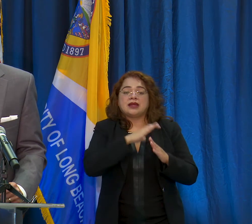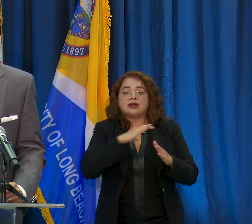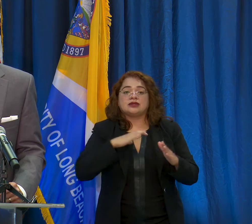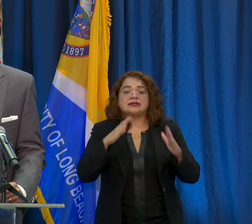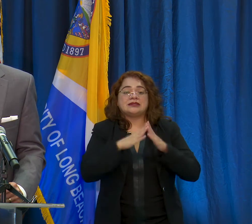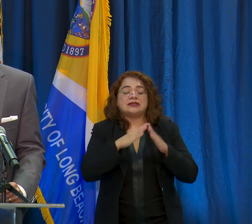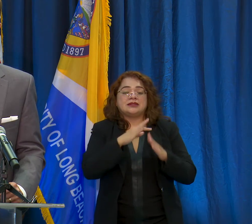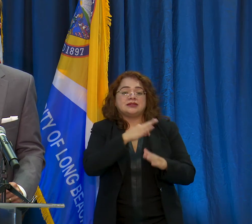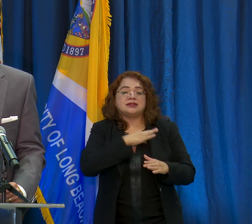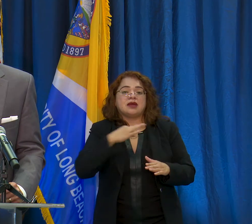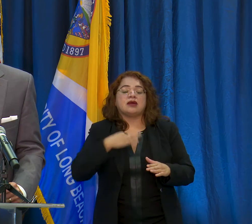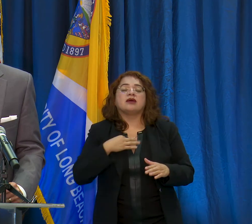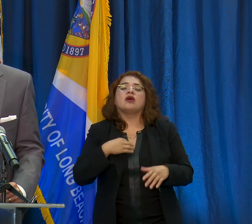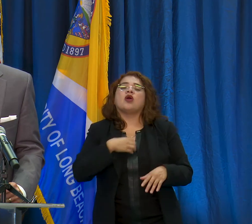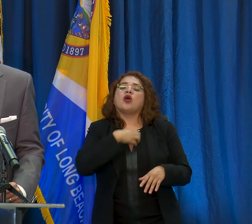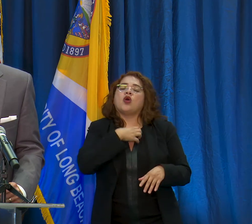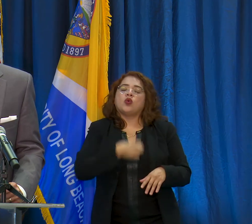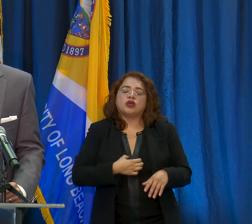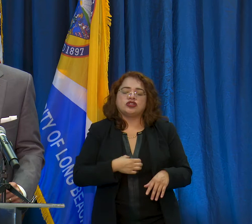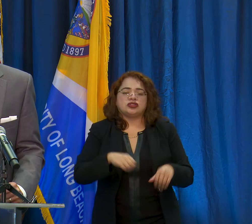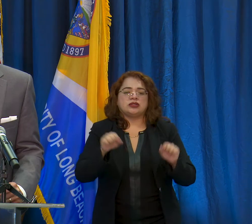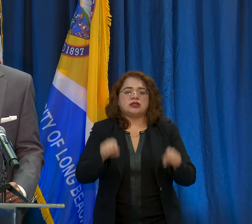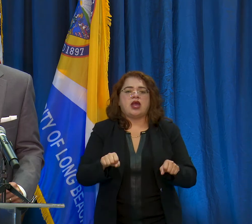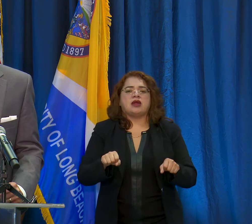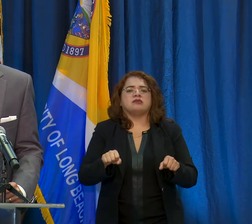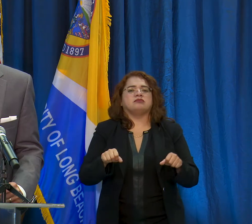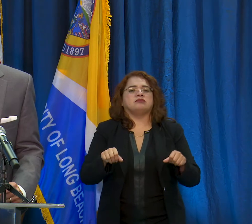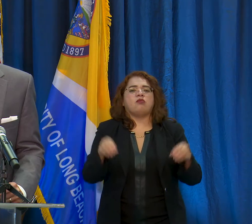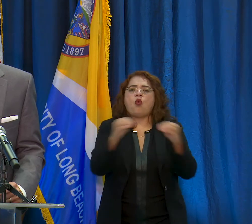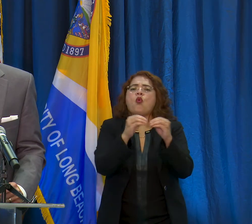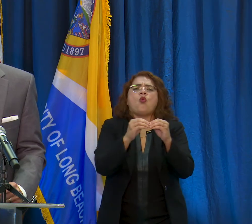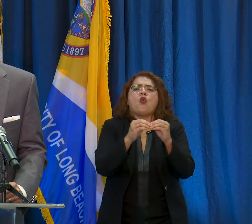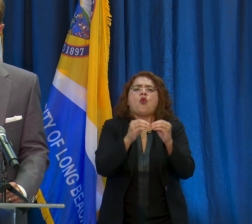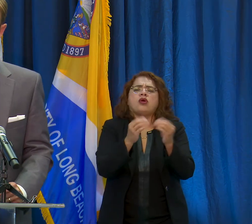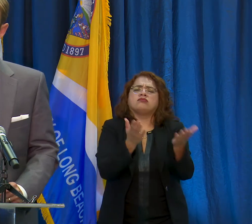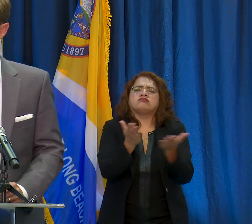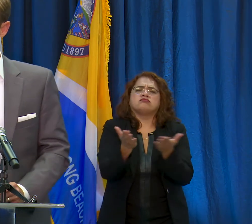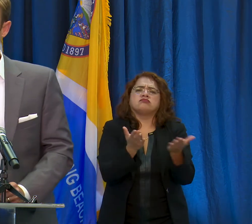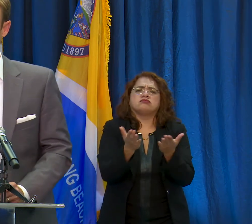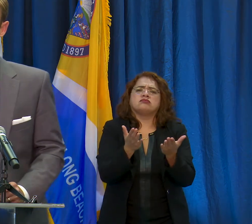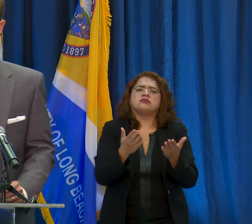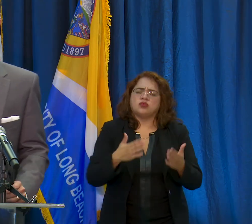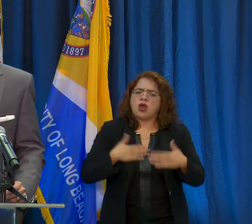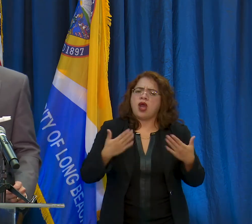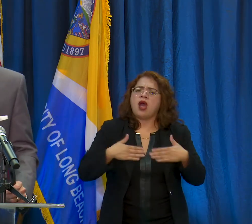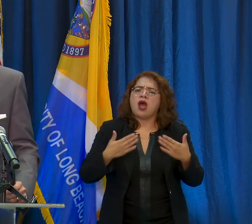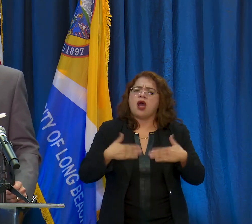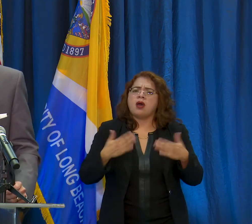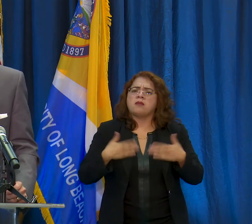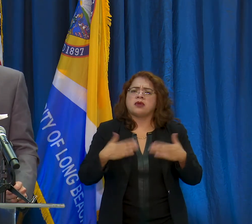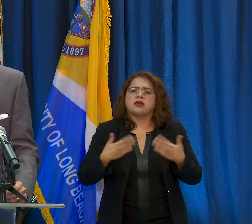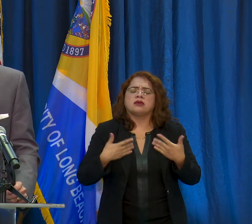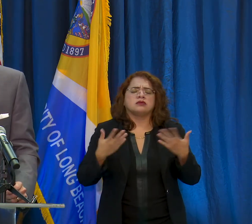we wish we could do more and we're looking for ways to do more. We're very happy, absolutely very happy